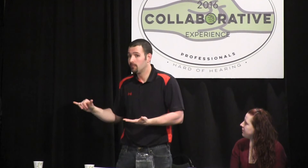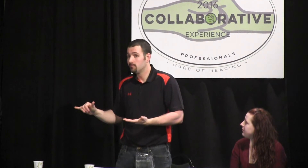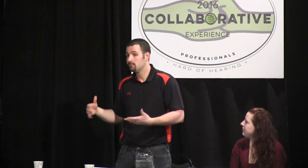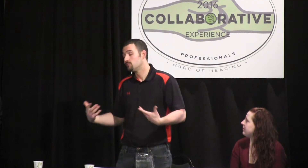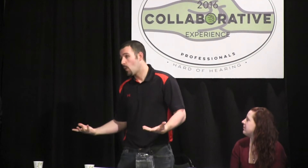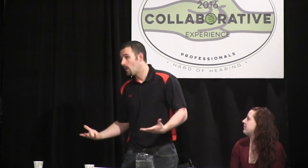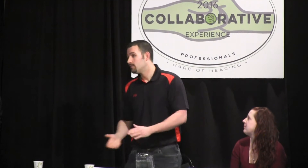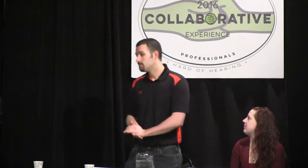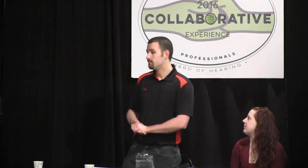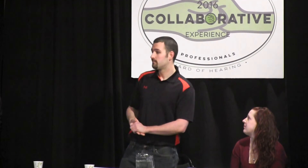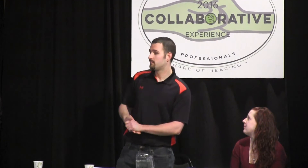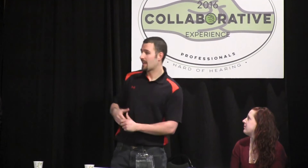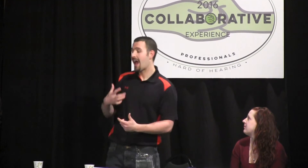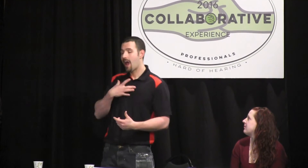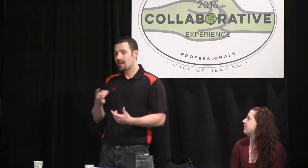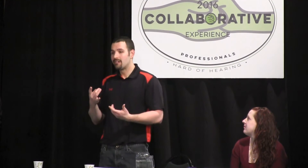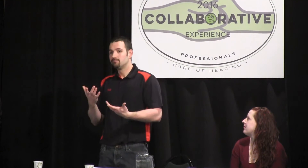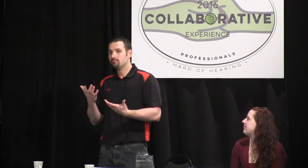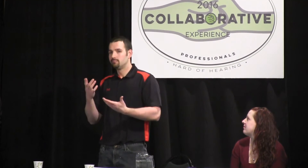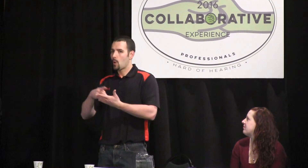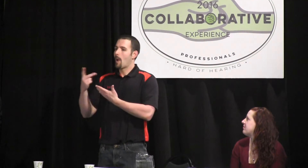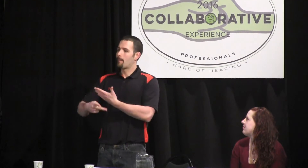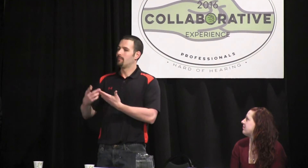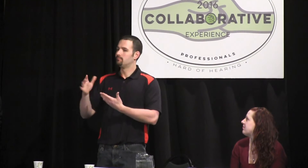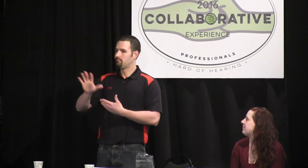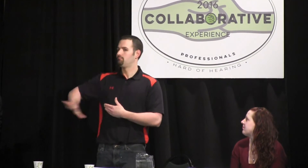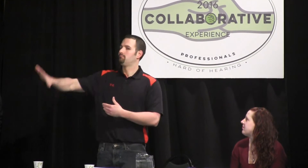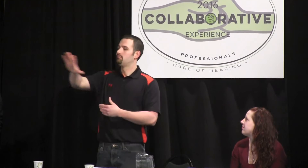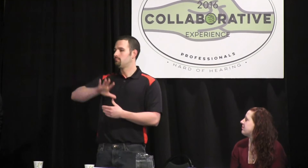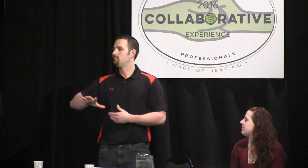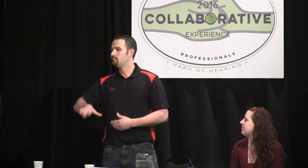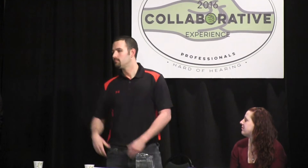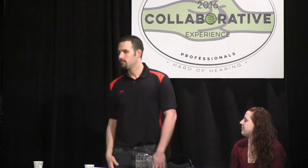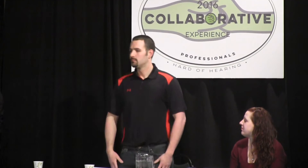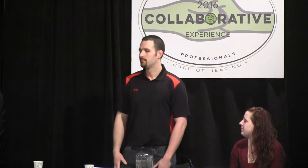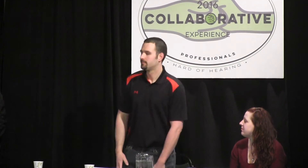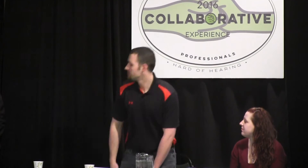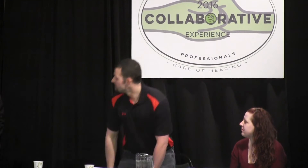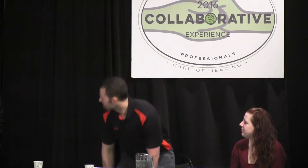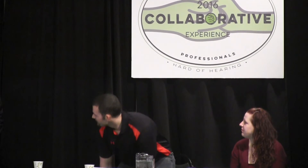they gave great resources. So I really -- I really liked that program. It was great.